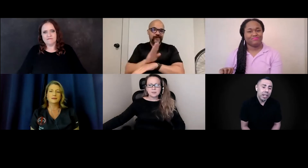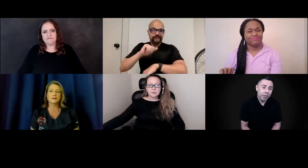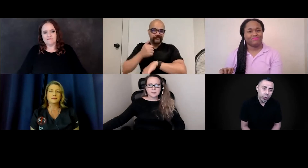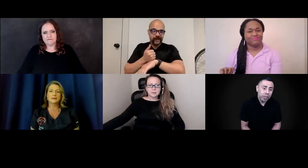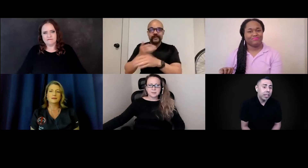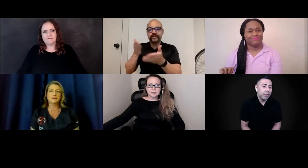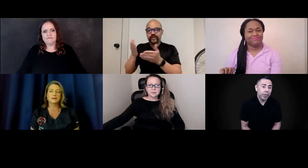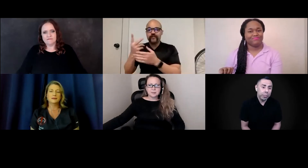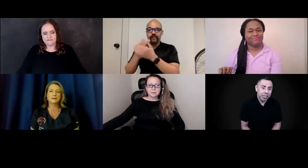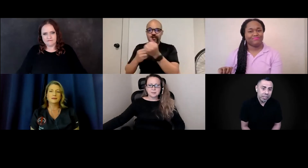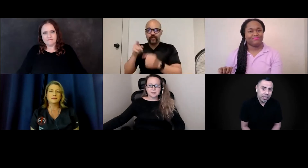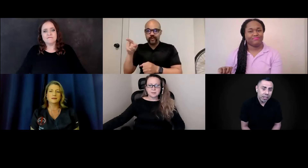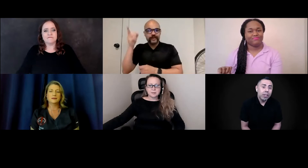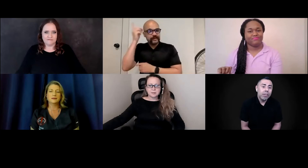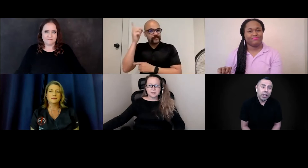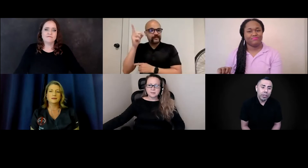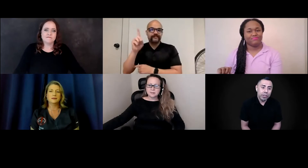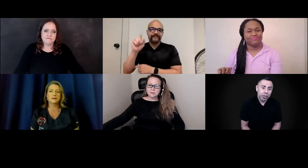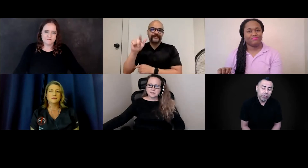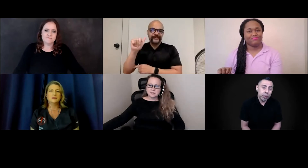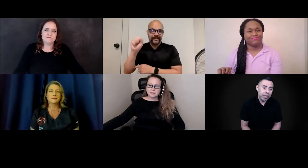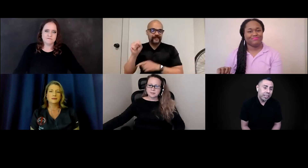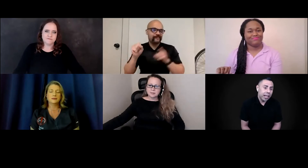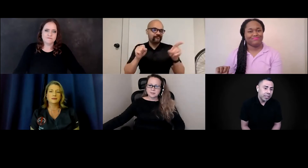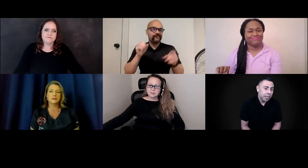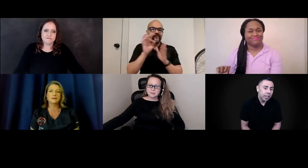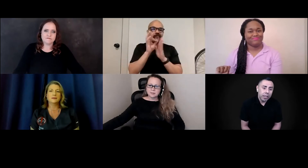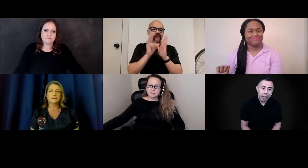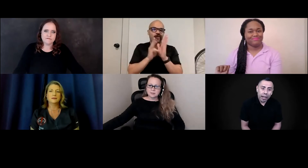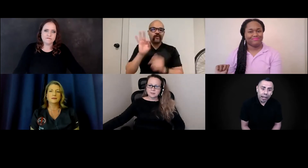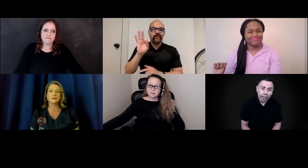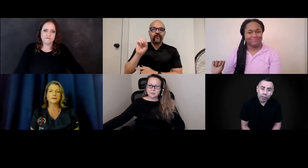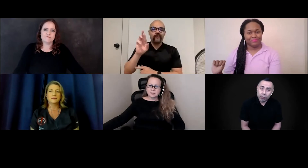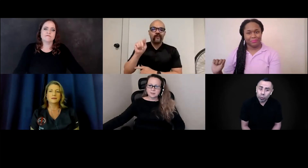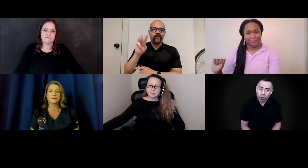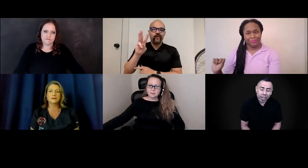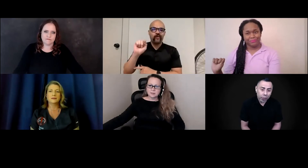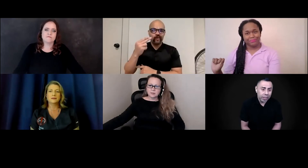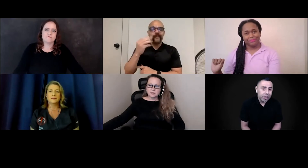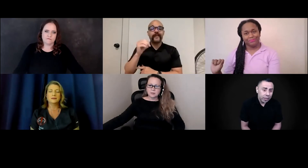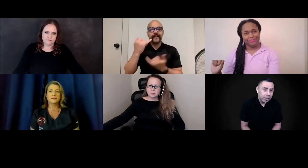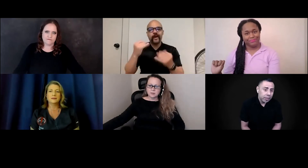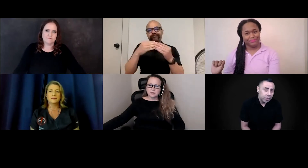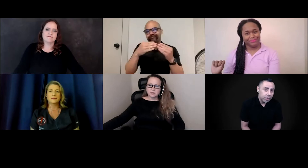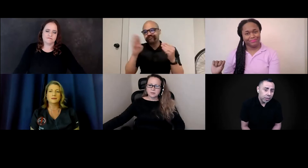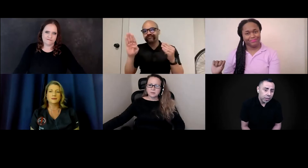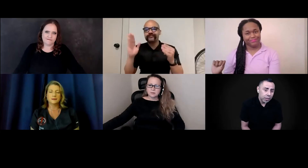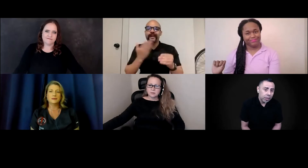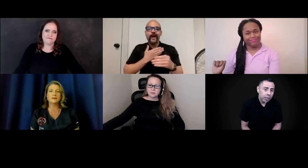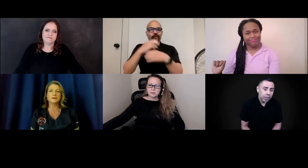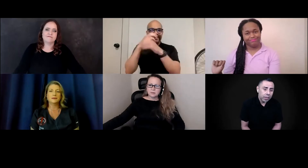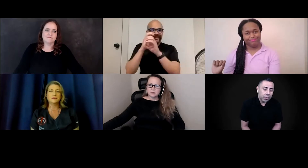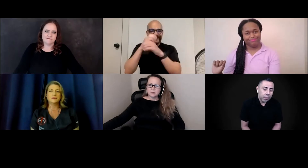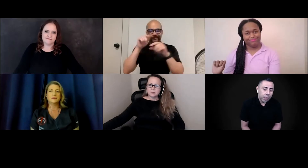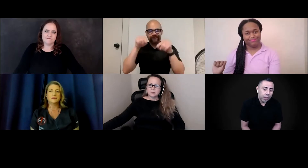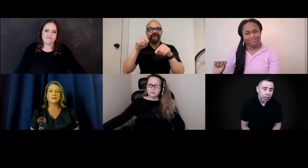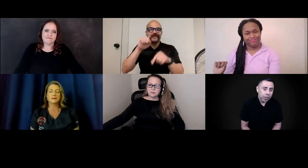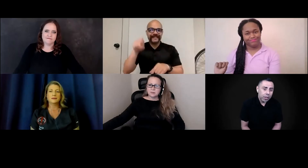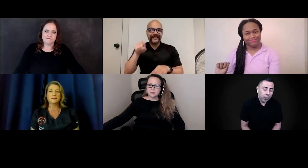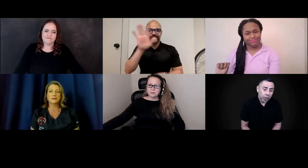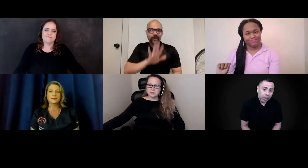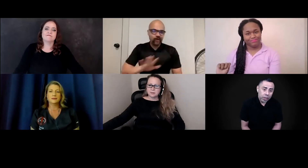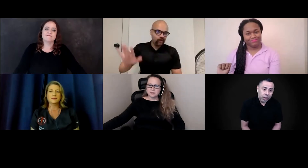It's a deaf-owned deaf-run business, founded to serve both the Dallas and Fort Worth area.